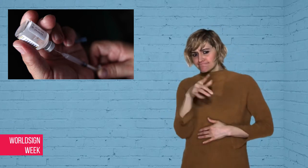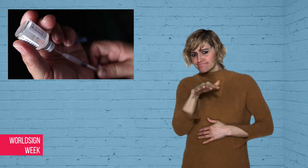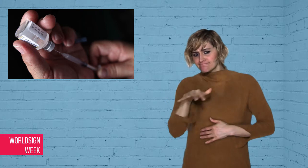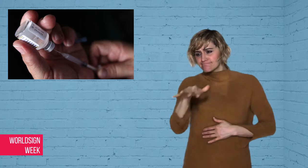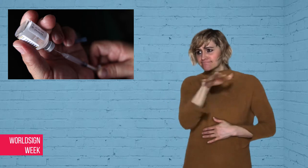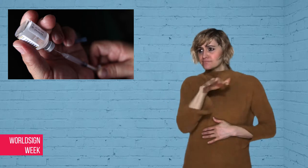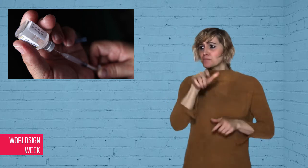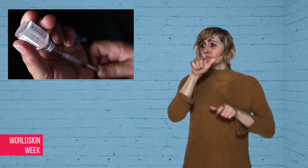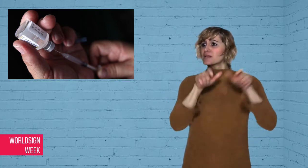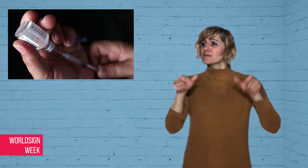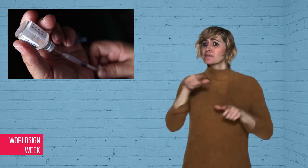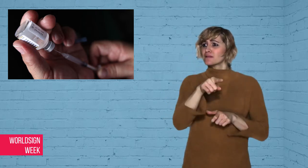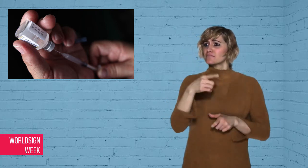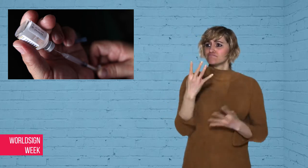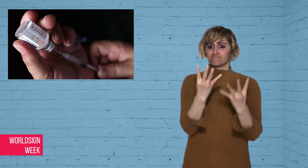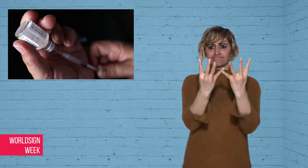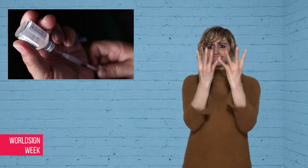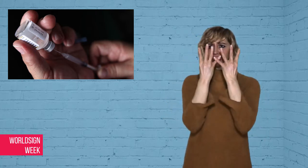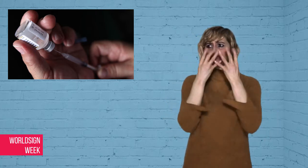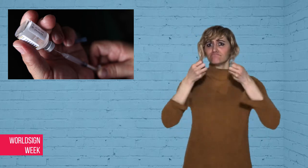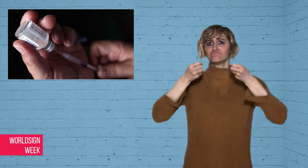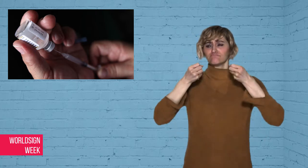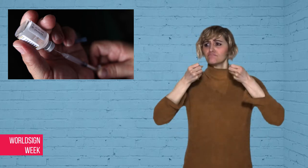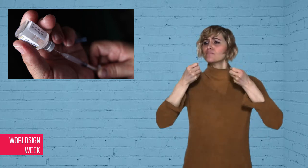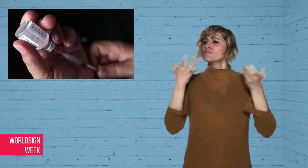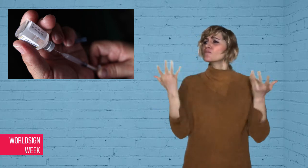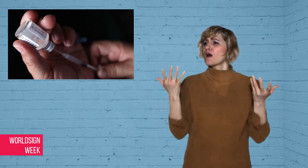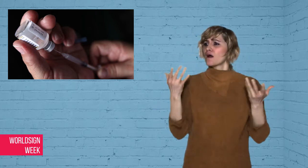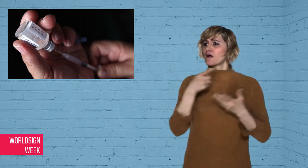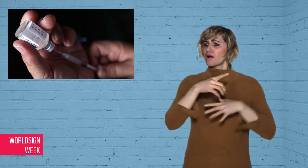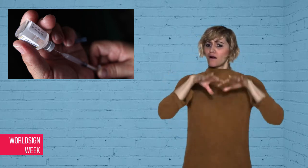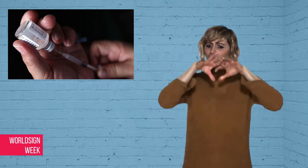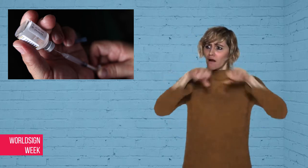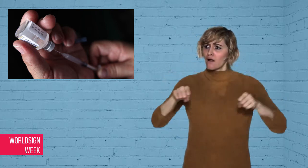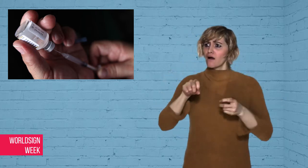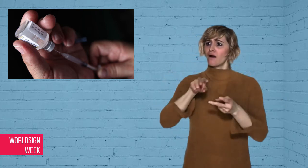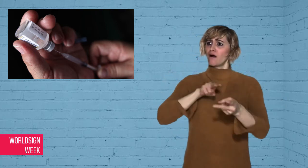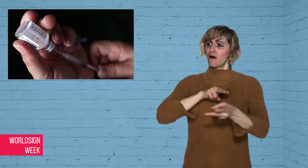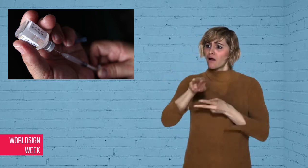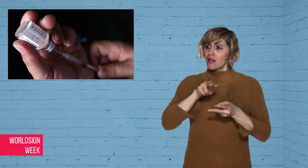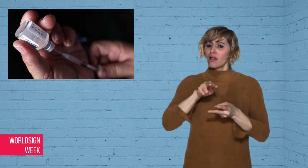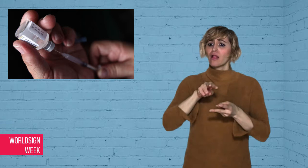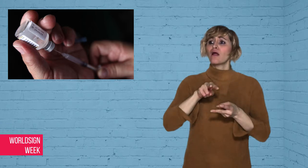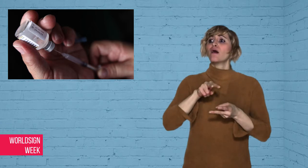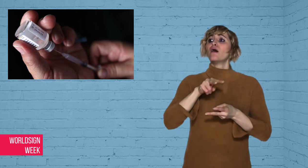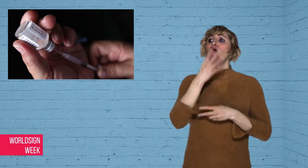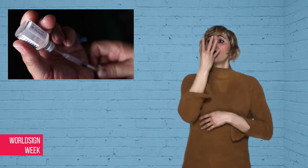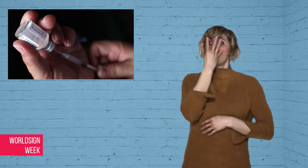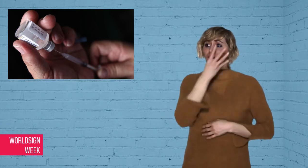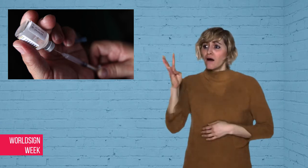the first time, chemical castration for